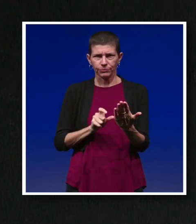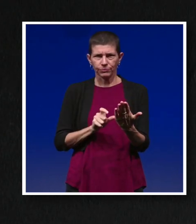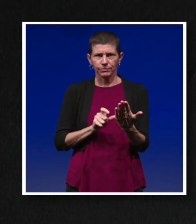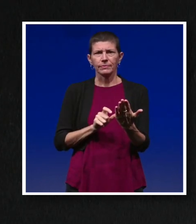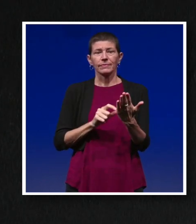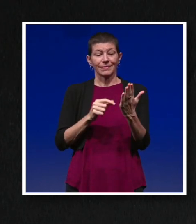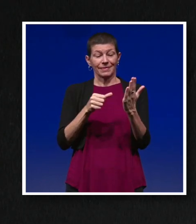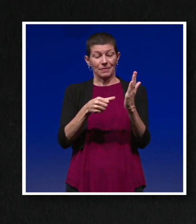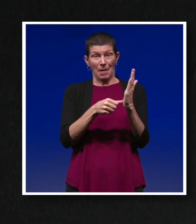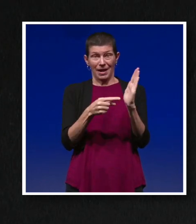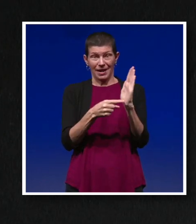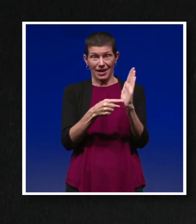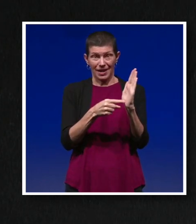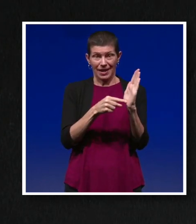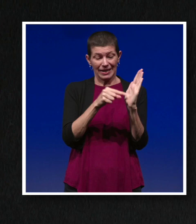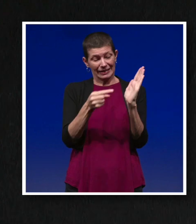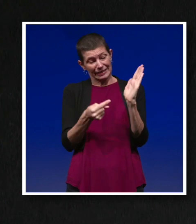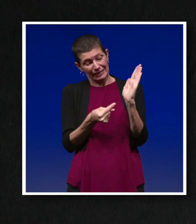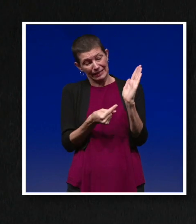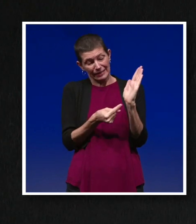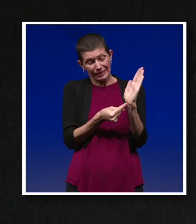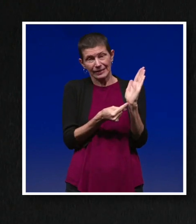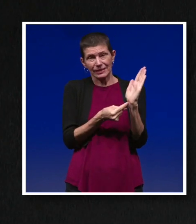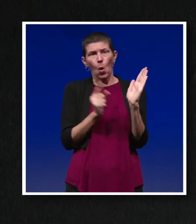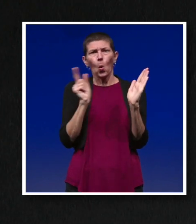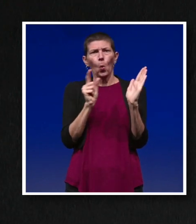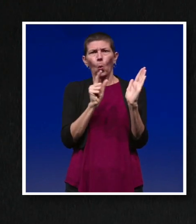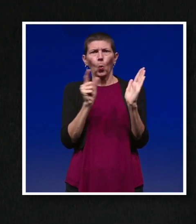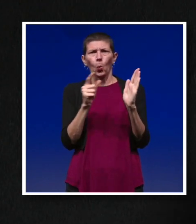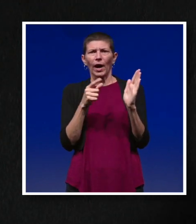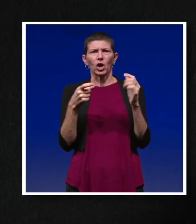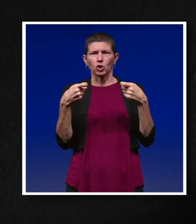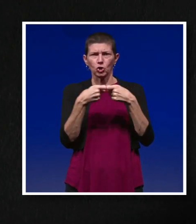Underneath the home button is the location of the charging port.